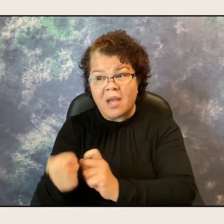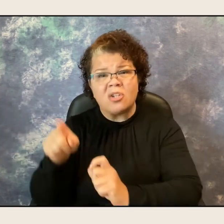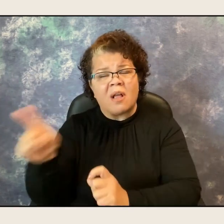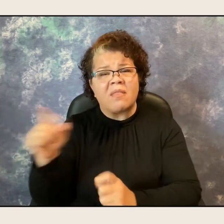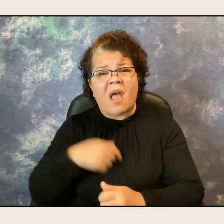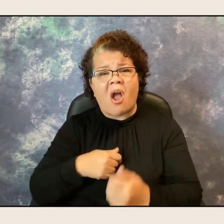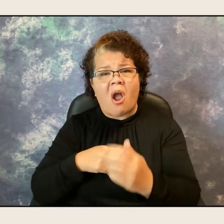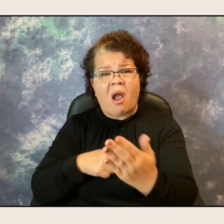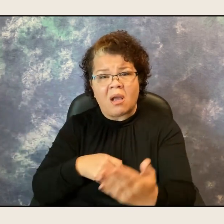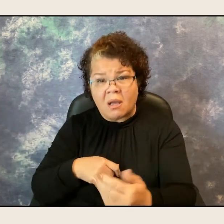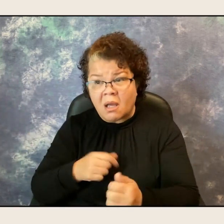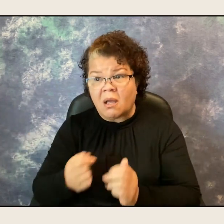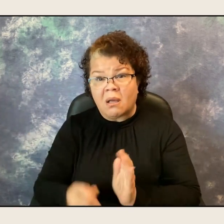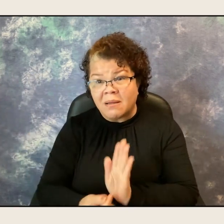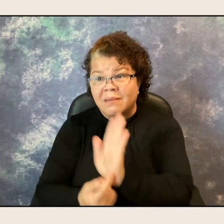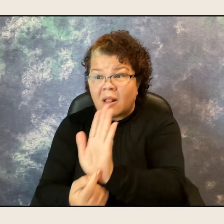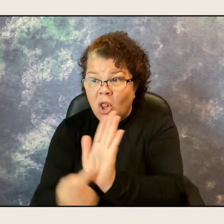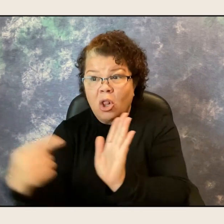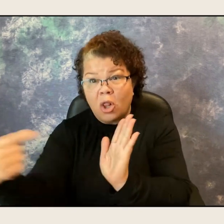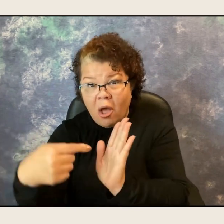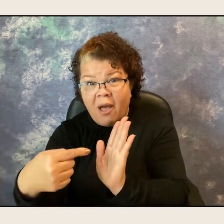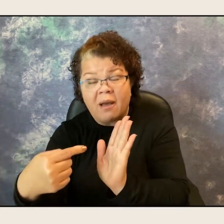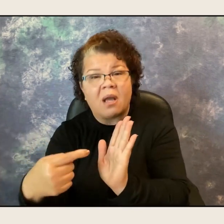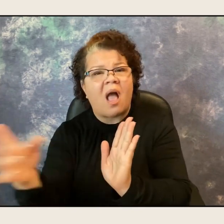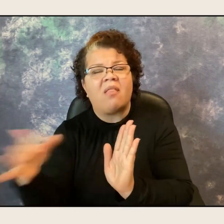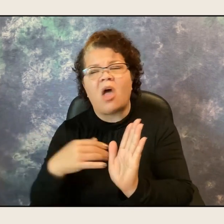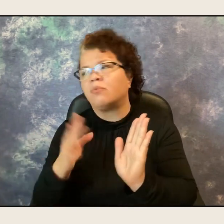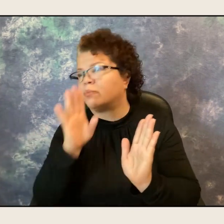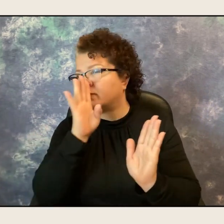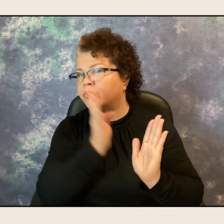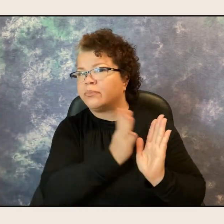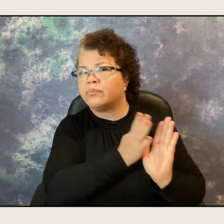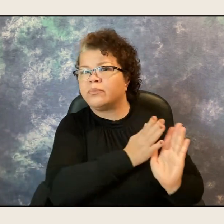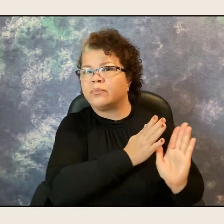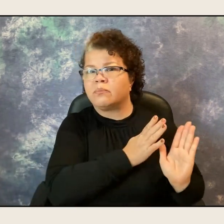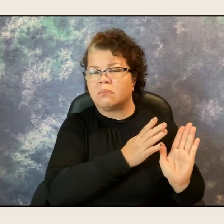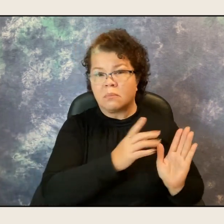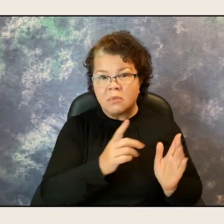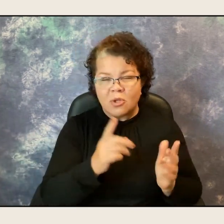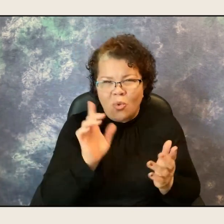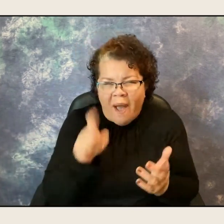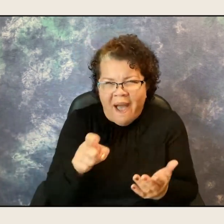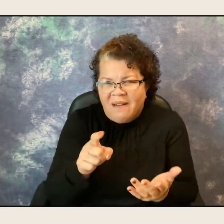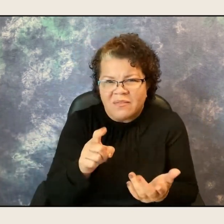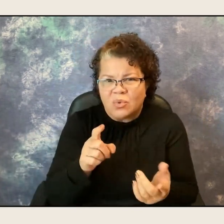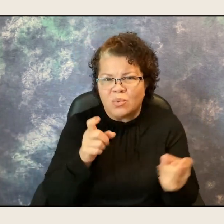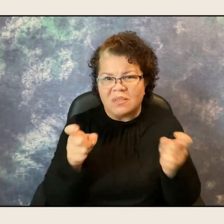And so therefore you have to deal with it. Even now with our S.O.U.R.C.E. studio,